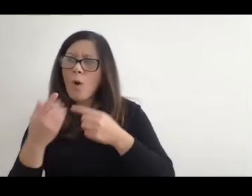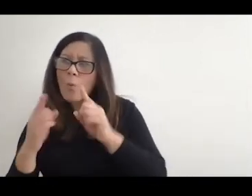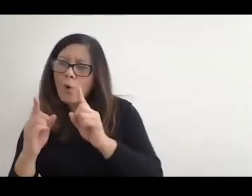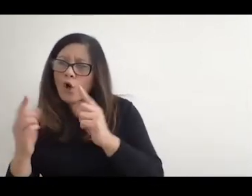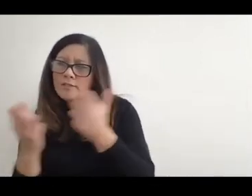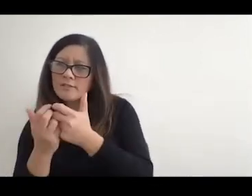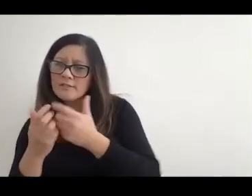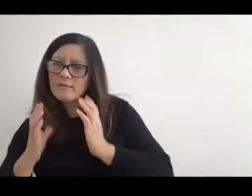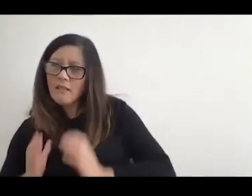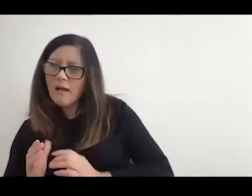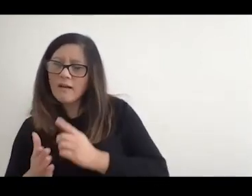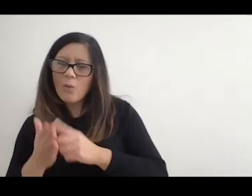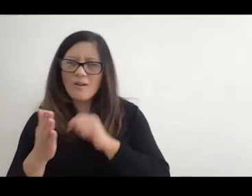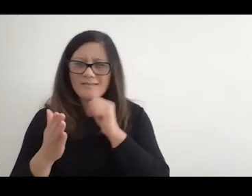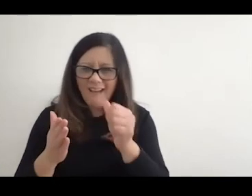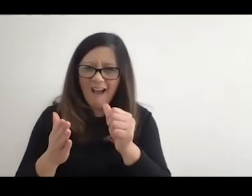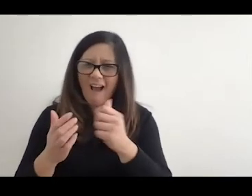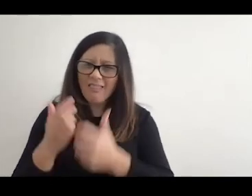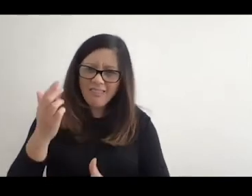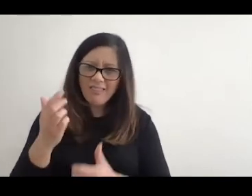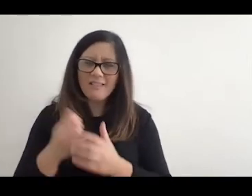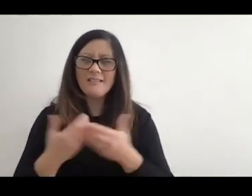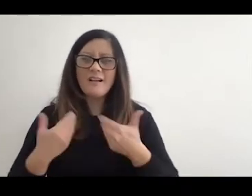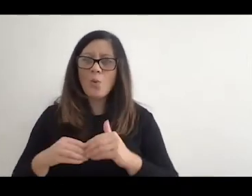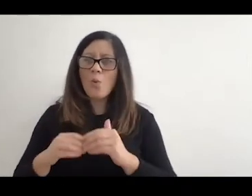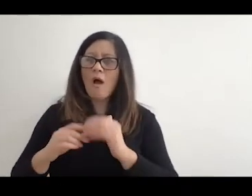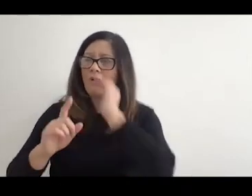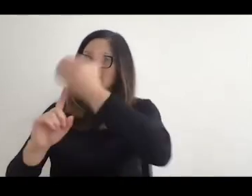putting something on my client that's going to be dangerous from for them,